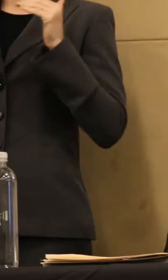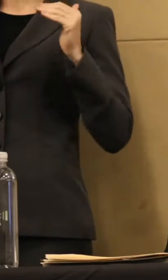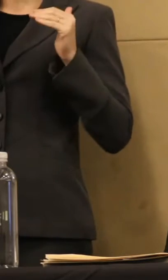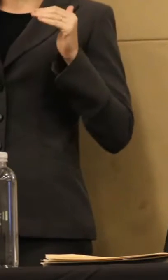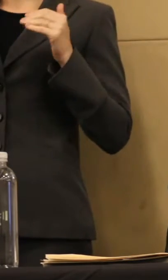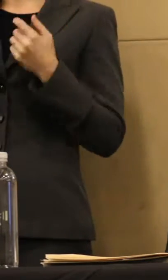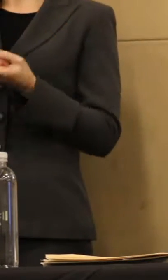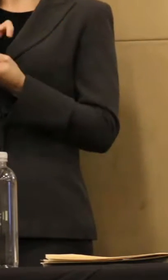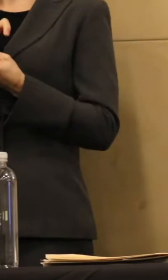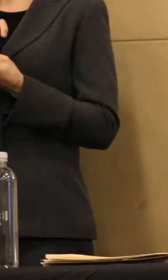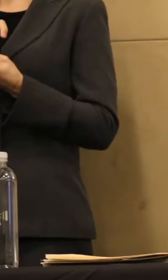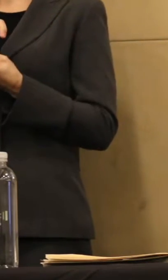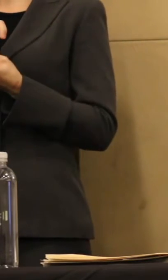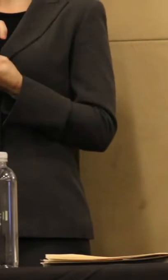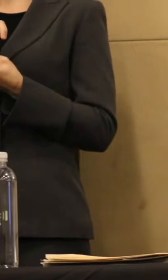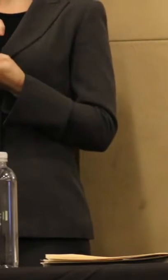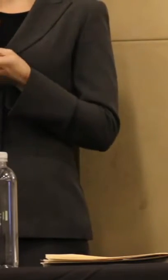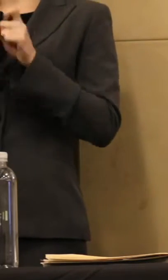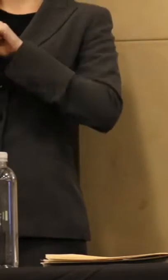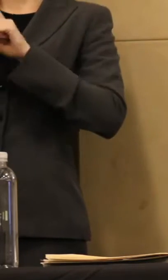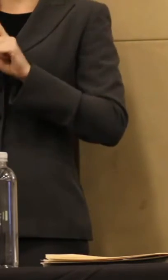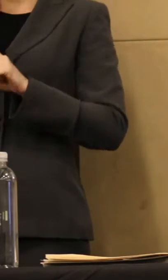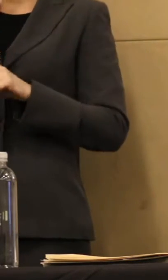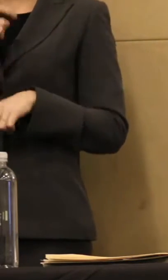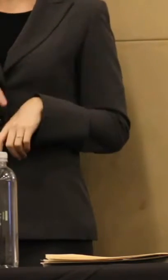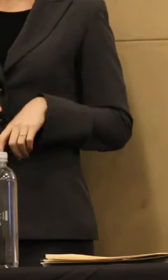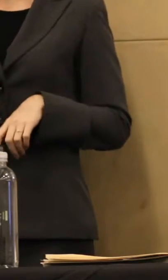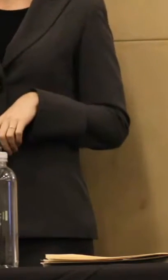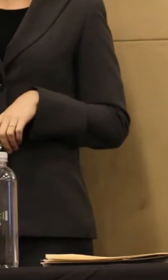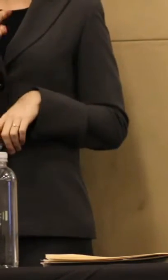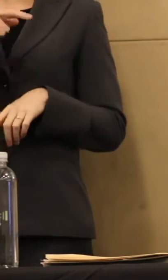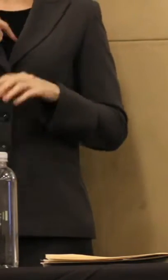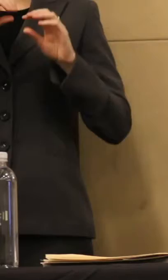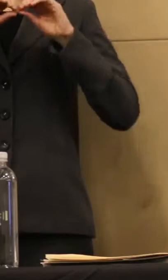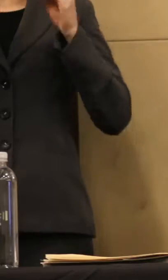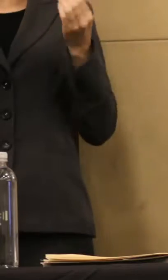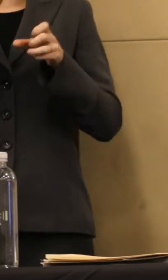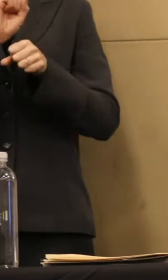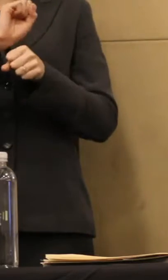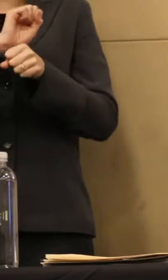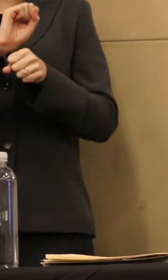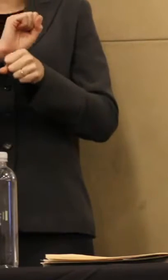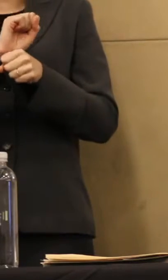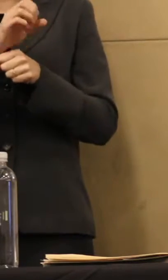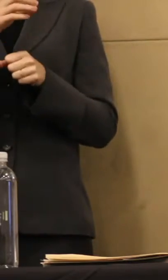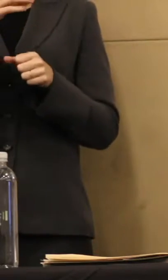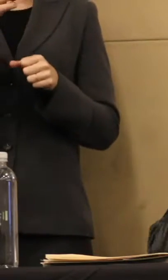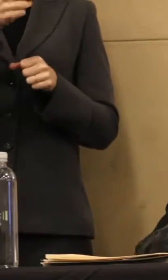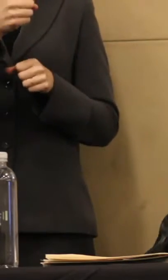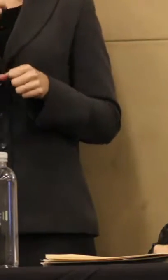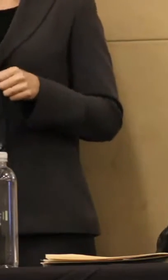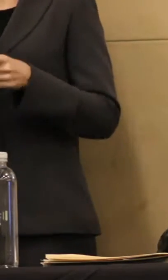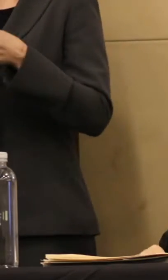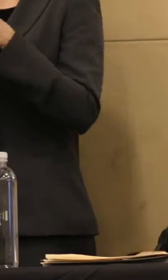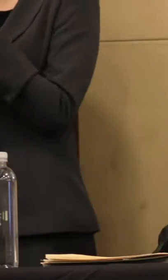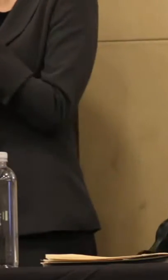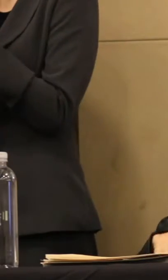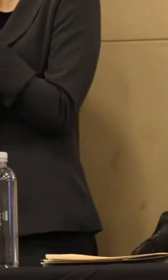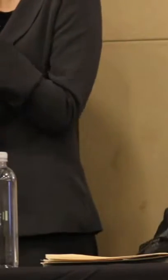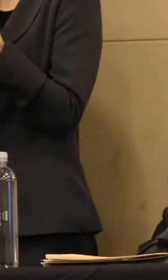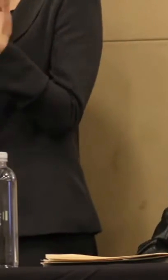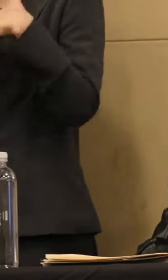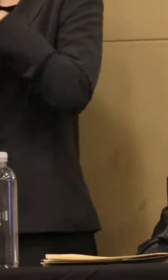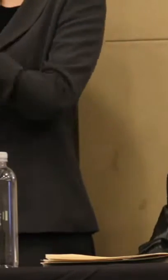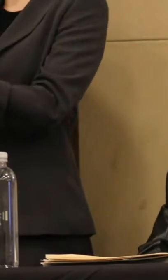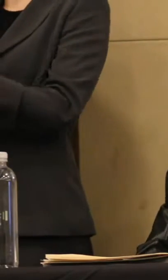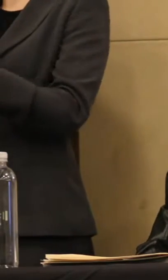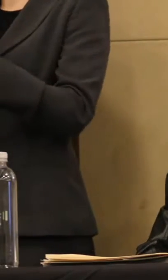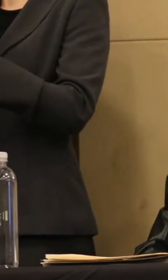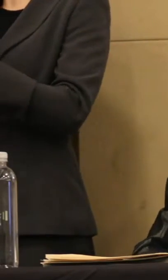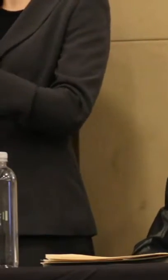people from either no job into competitive integrated employment or taking someone who